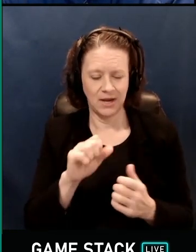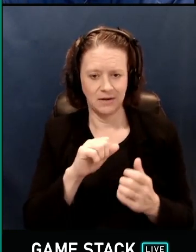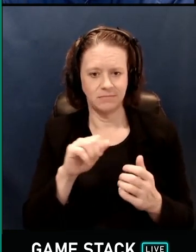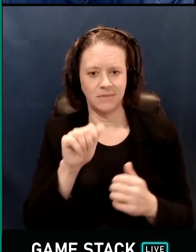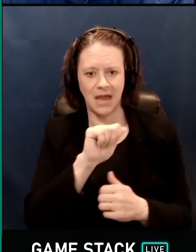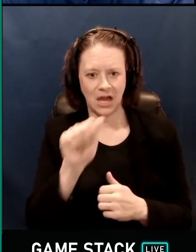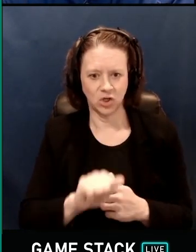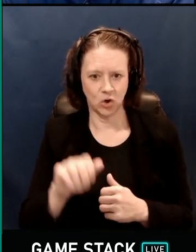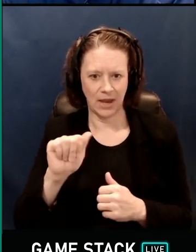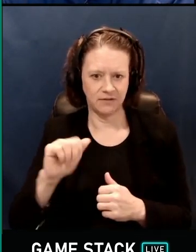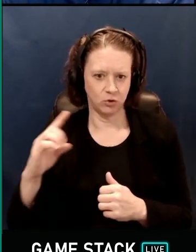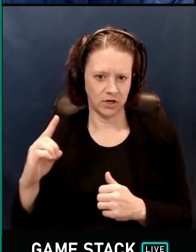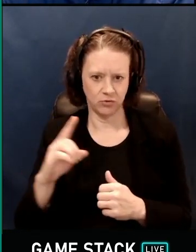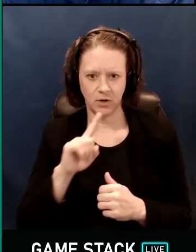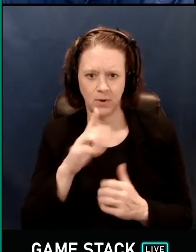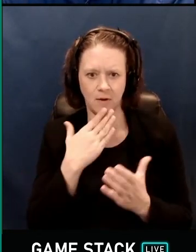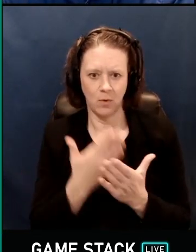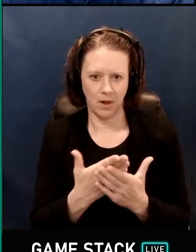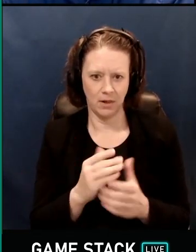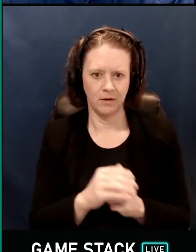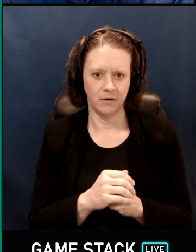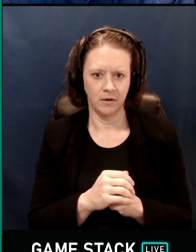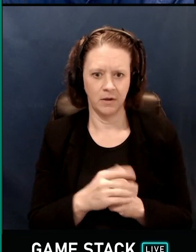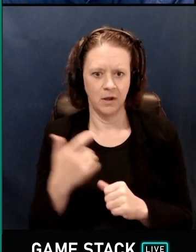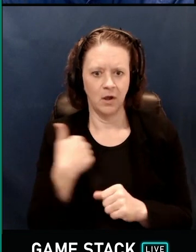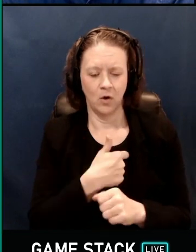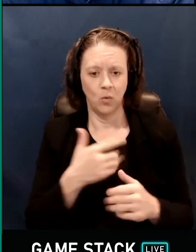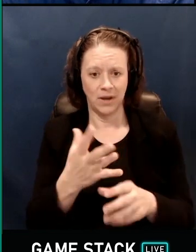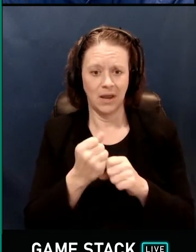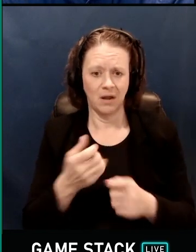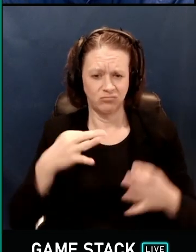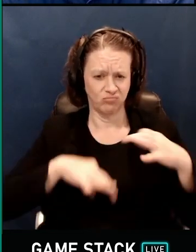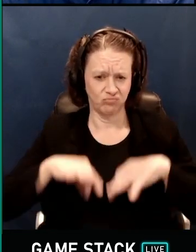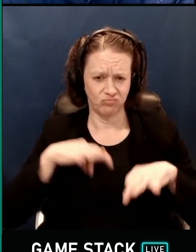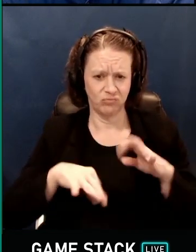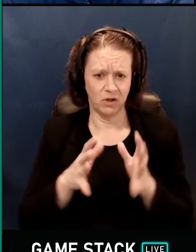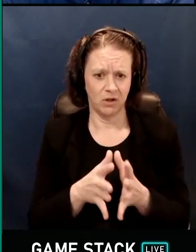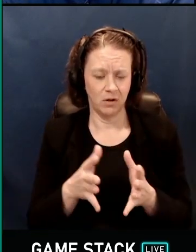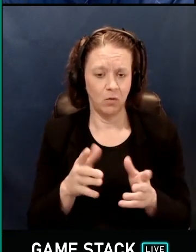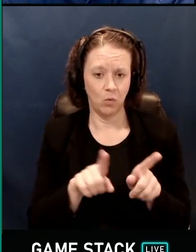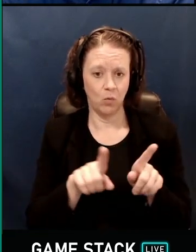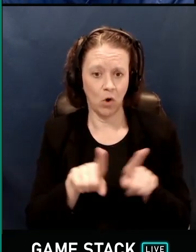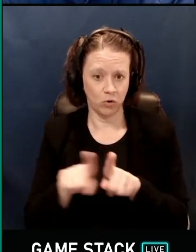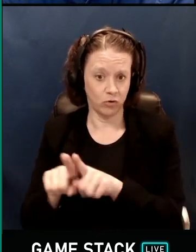From which we receive many benefits along with special offers